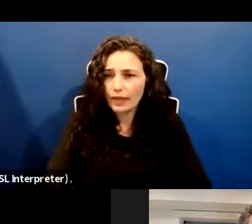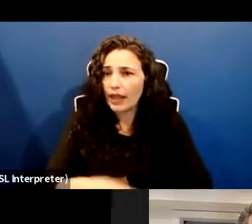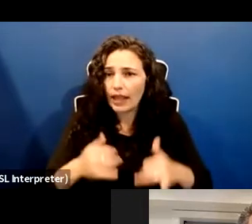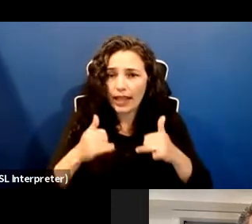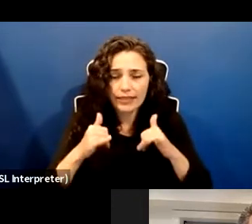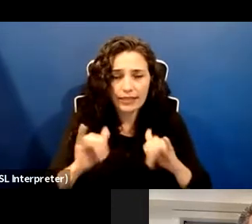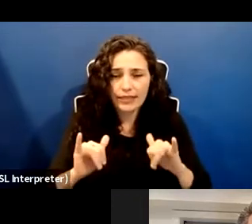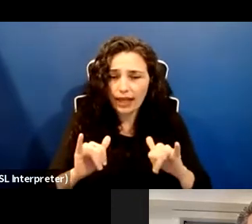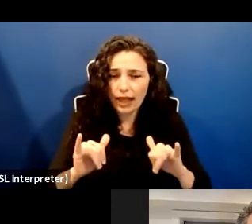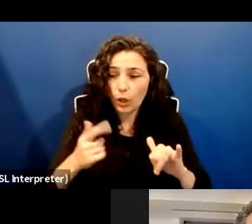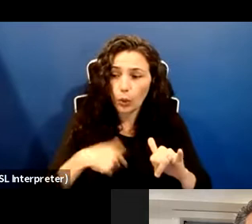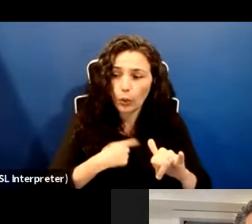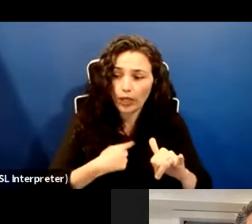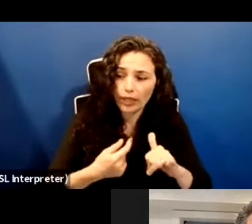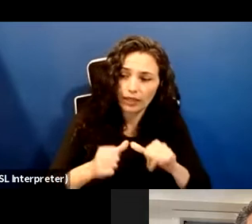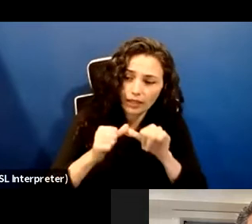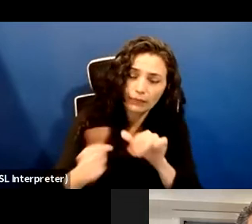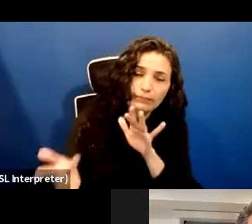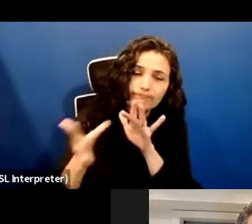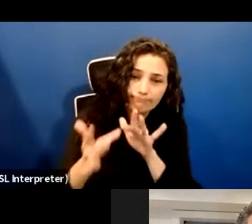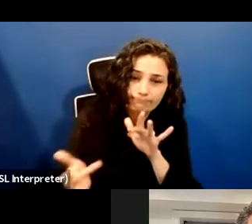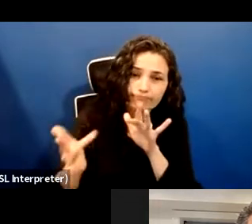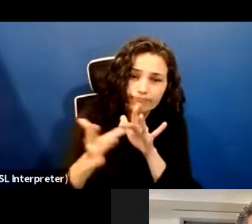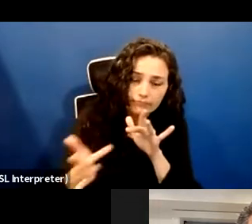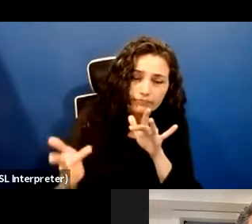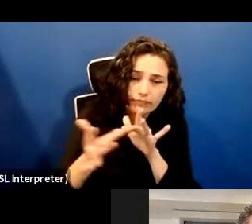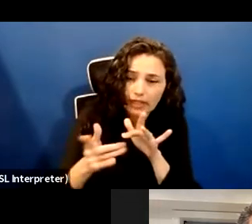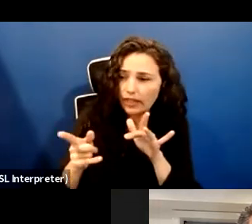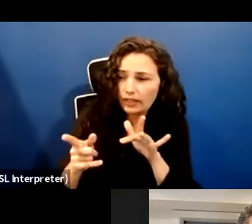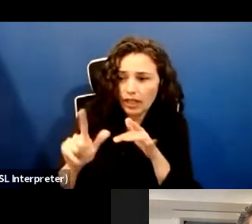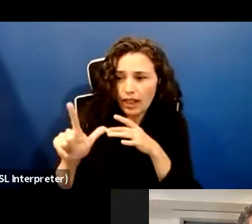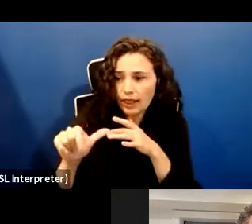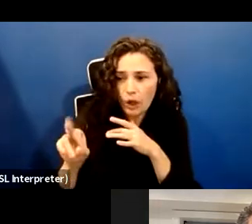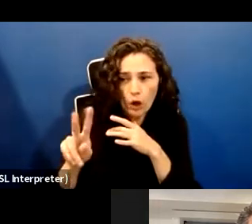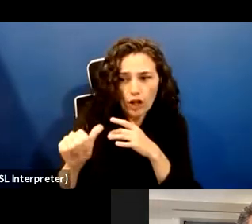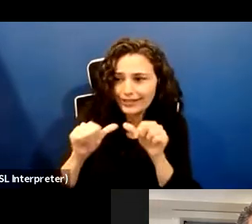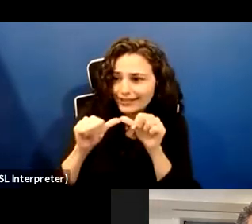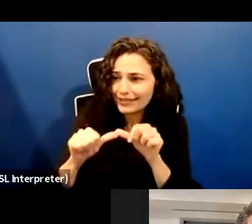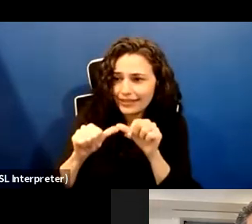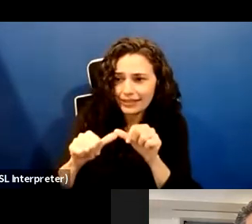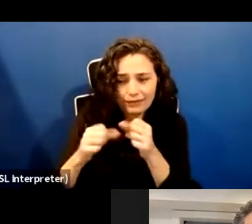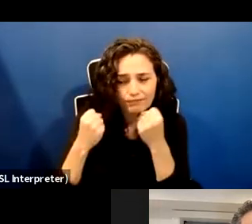And it's, you know, the way that she's soldiering through, but definitely Laura and Chris also,